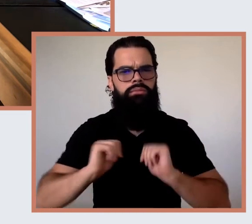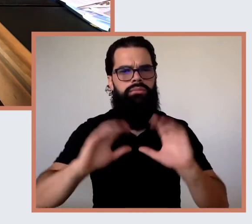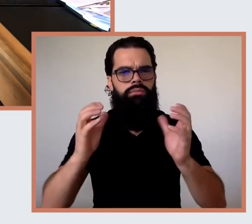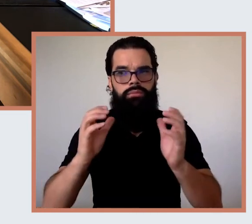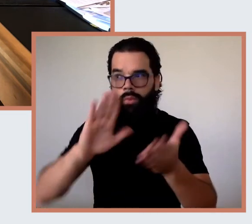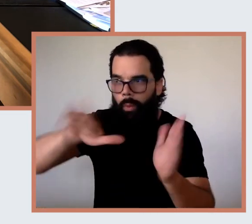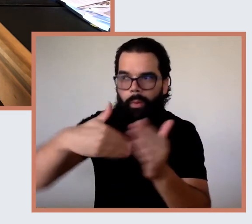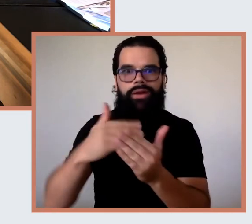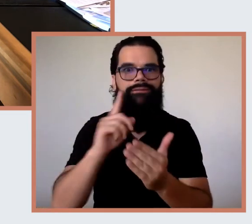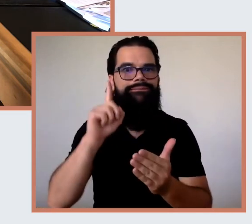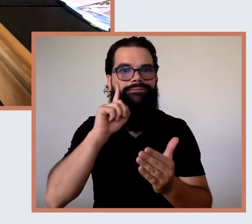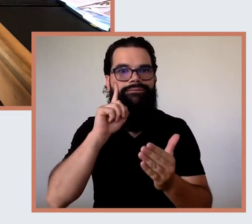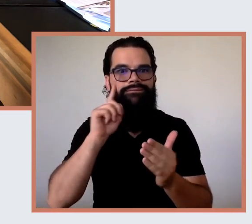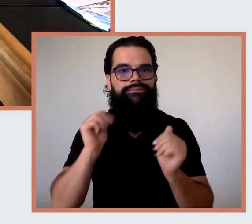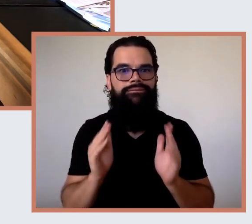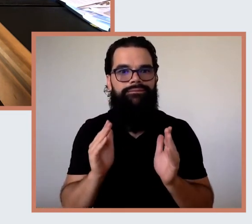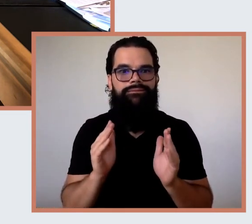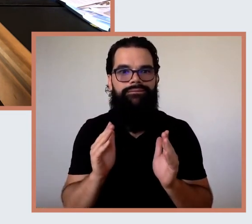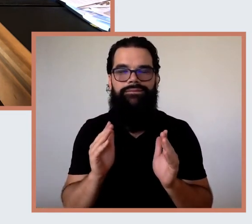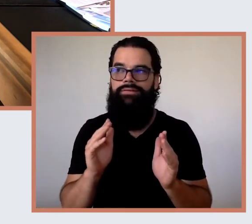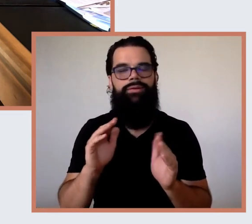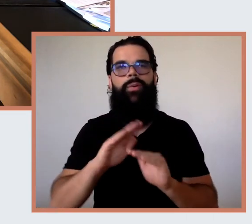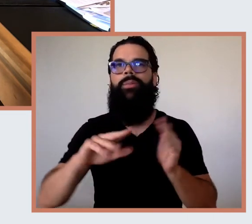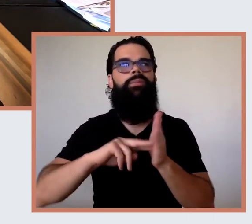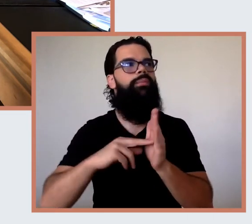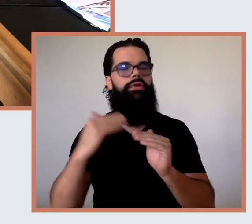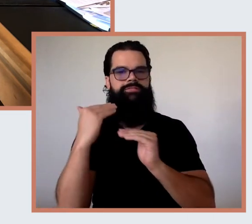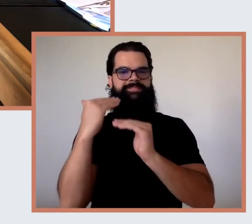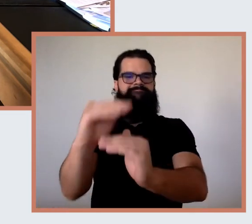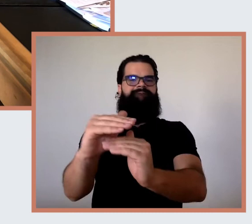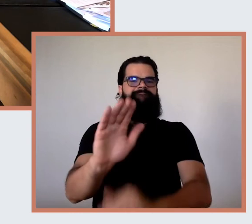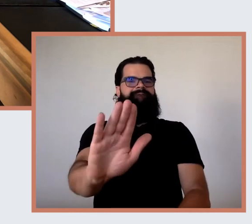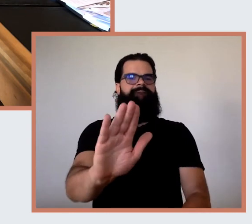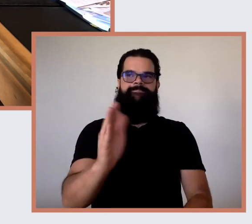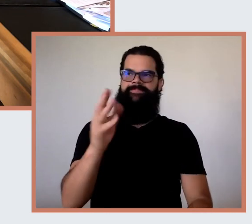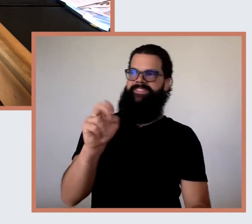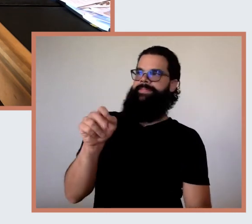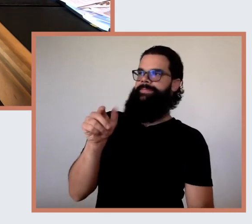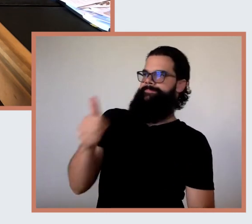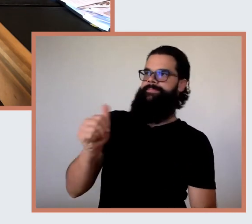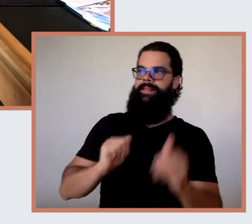I just want to be in an acting class that has all deaf actors. Well, that's not, that just limits you then, you don't want to have that.